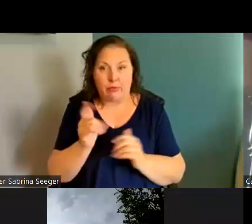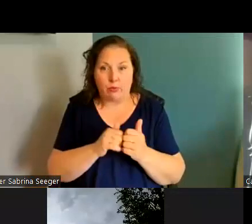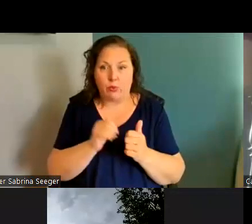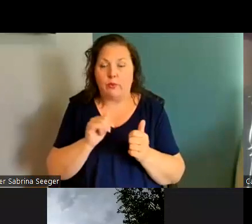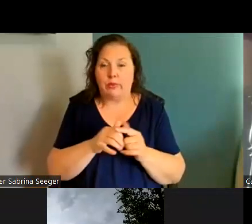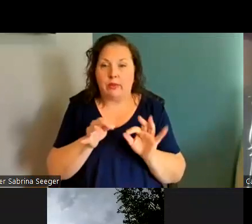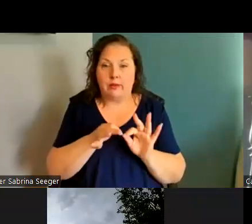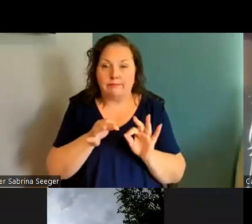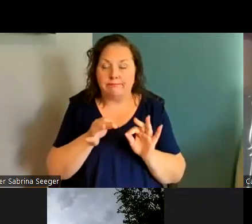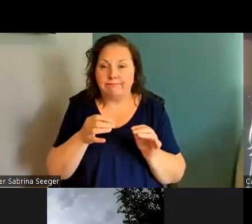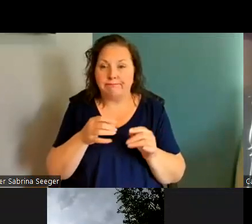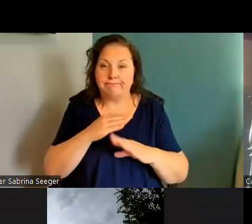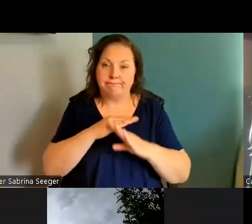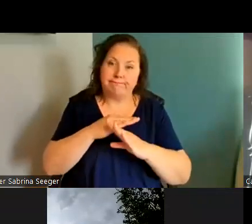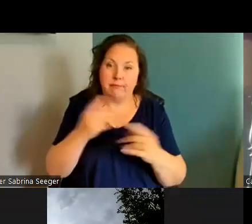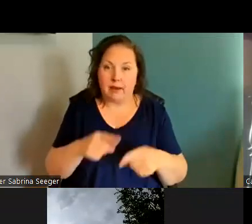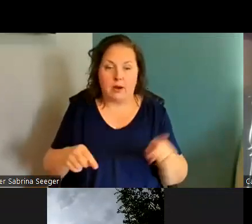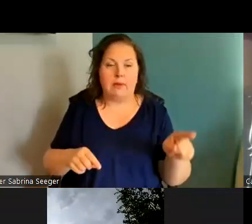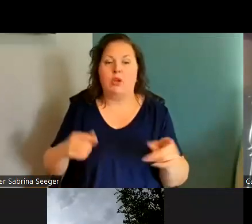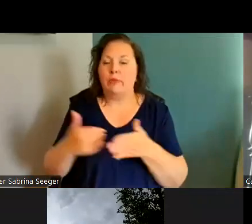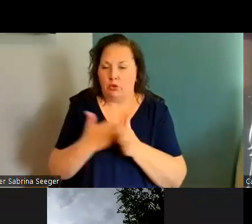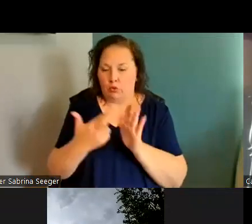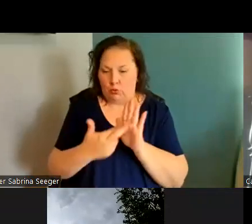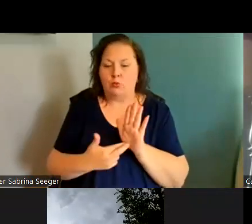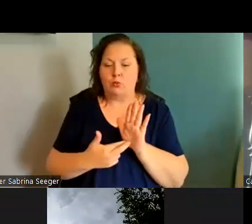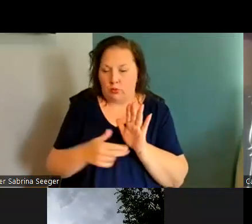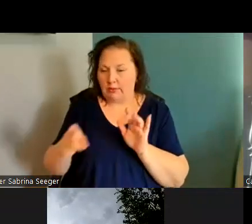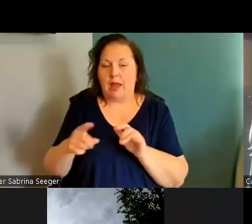According to the new rules, functional skills, which could be considered